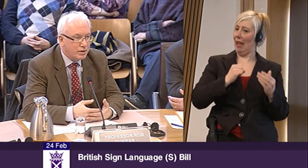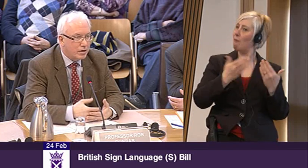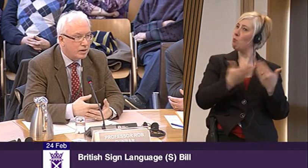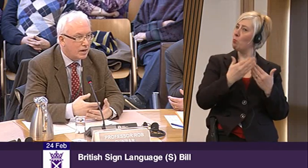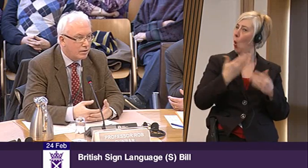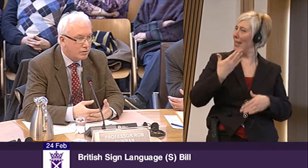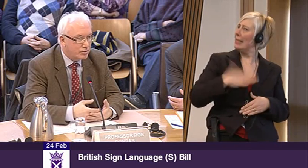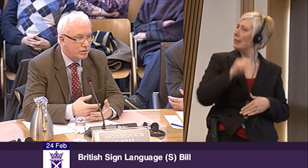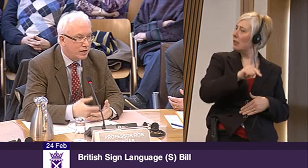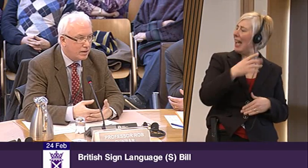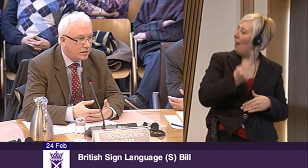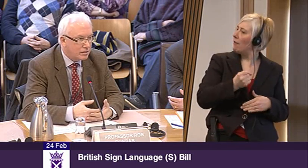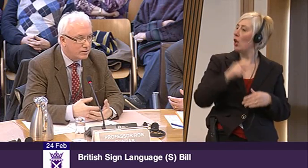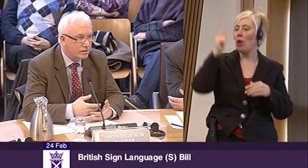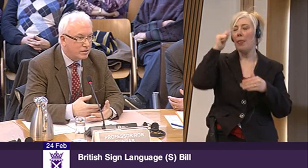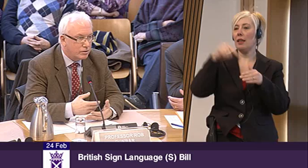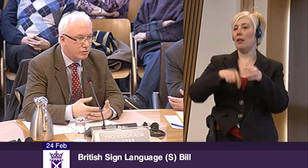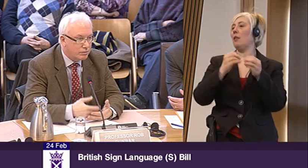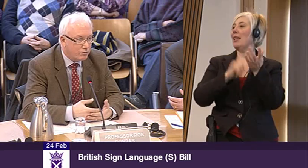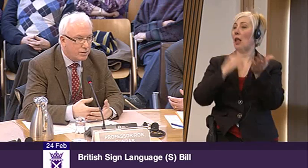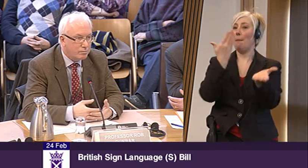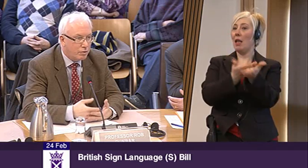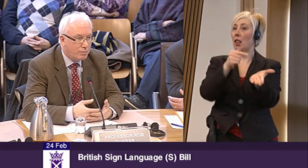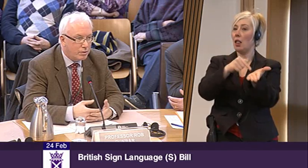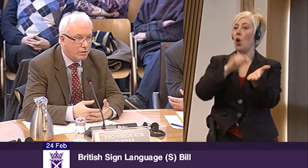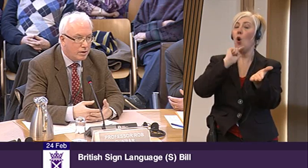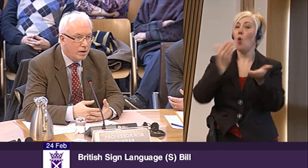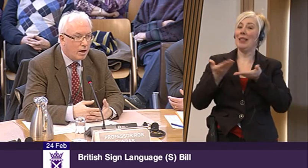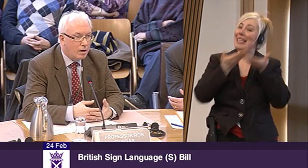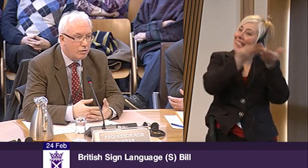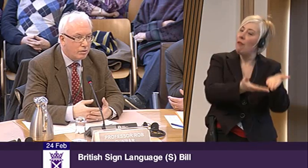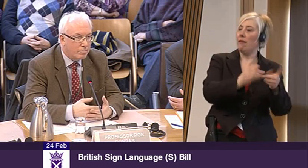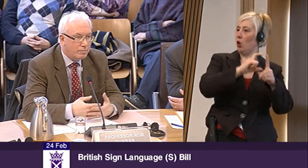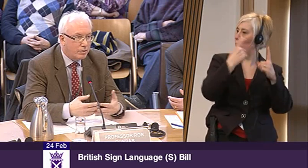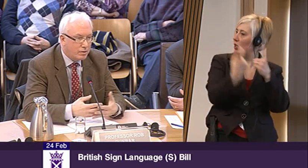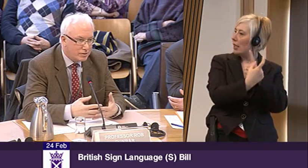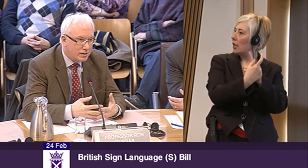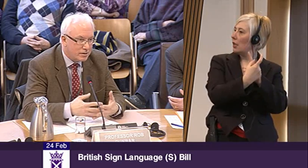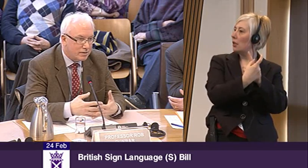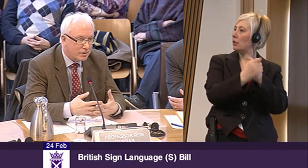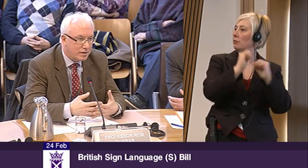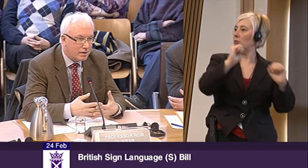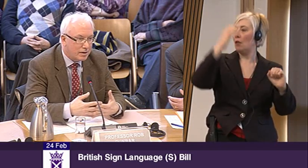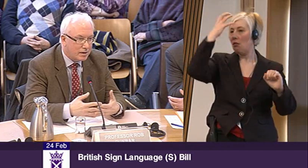bill will give the community, the Government and public bodies a policy that will be co-ordinated